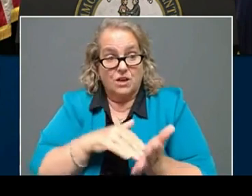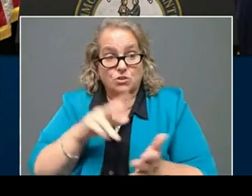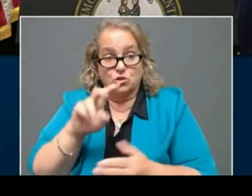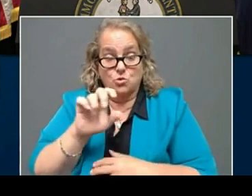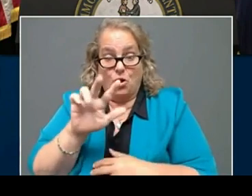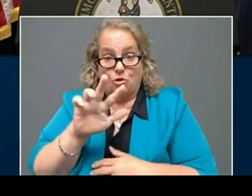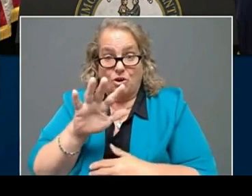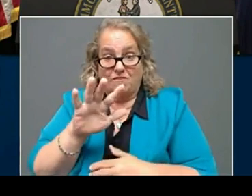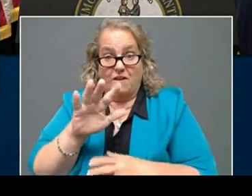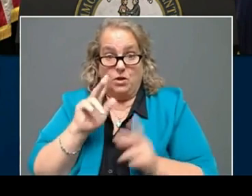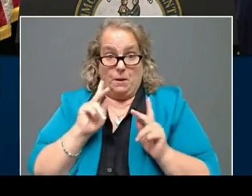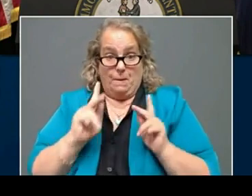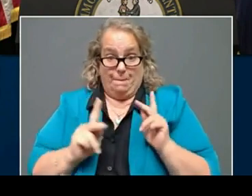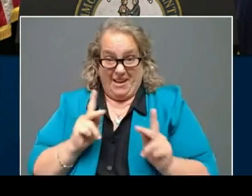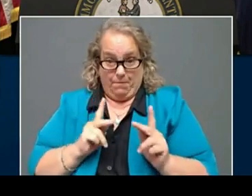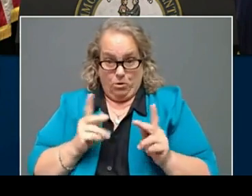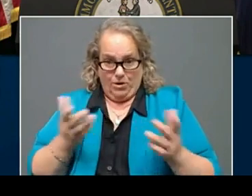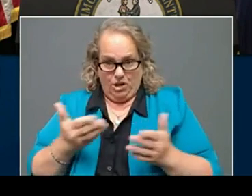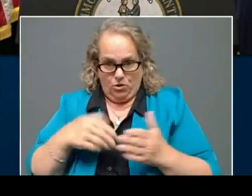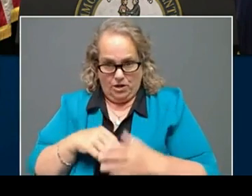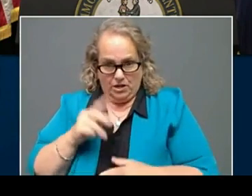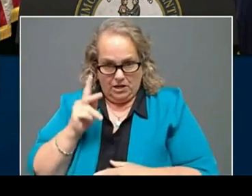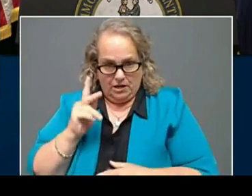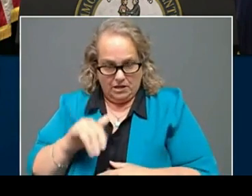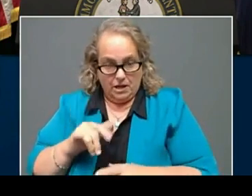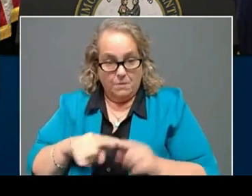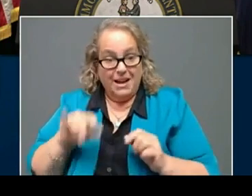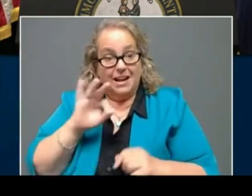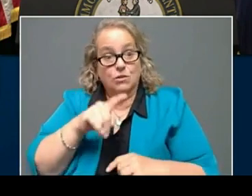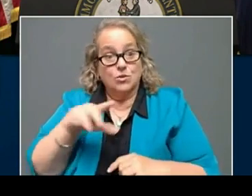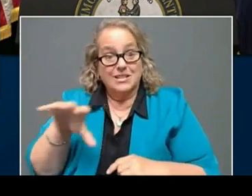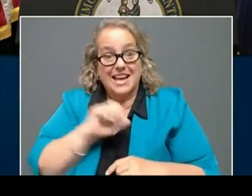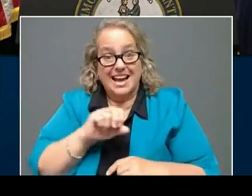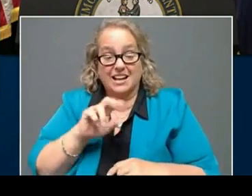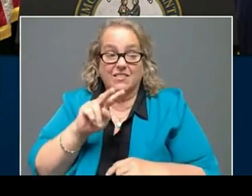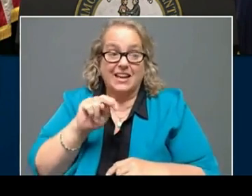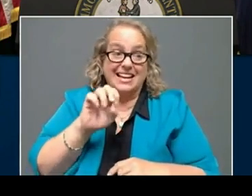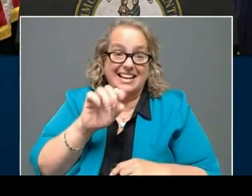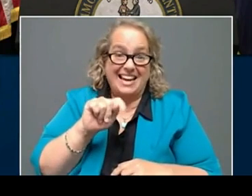in Kentucky. But if you take the net in about people who are vaccinated out of